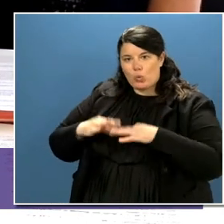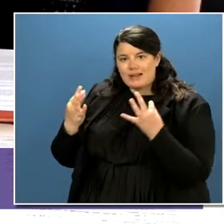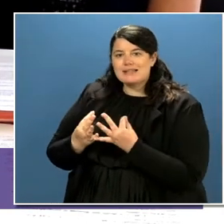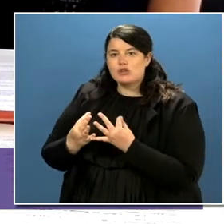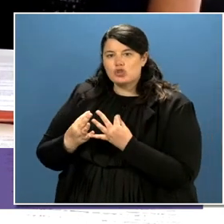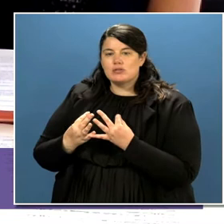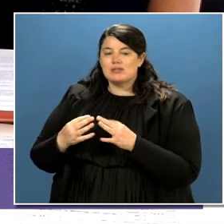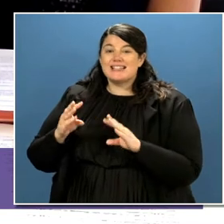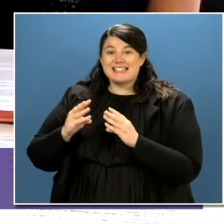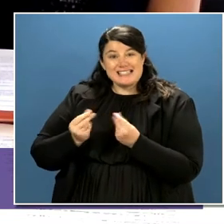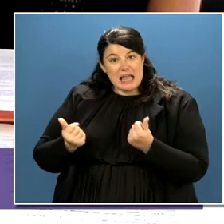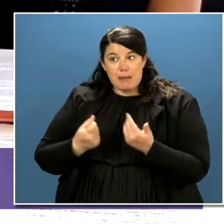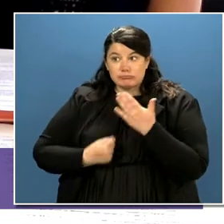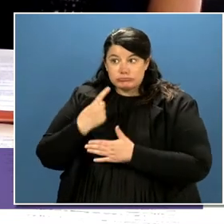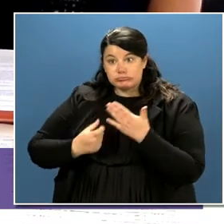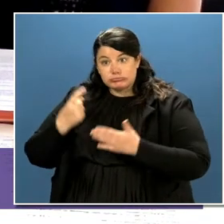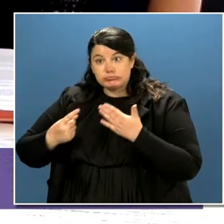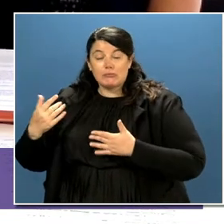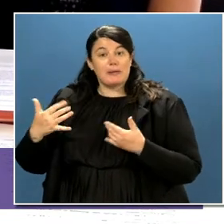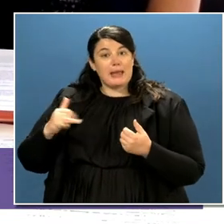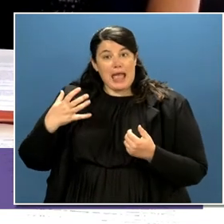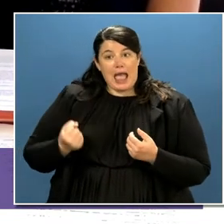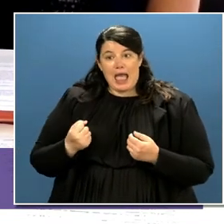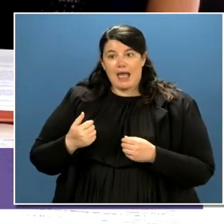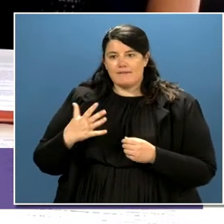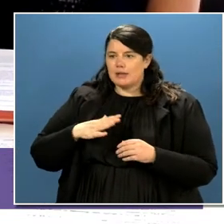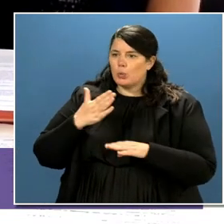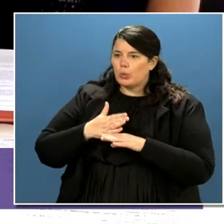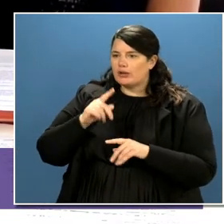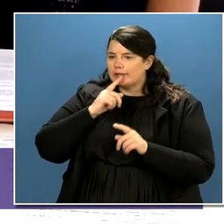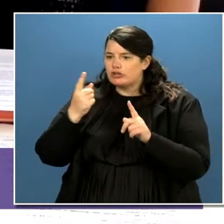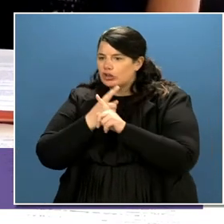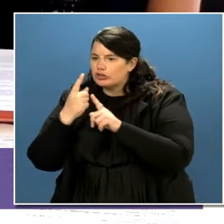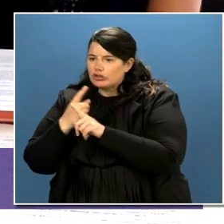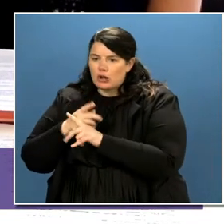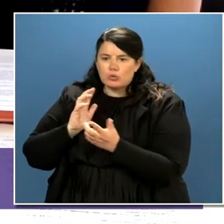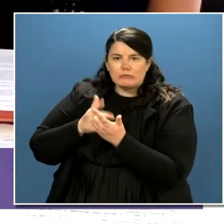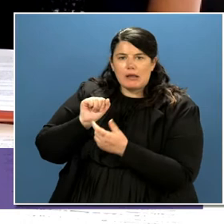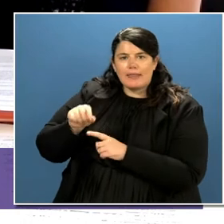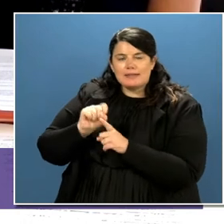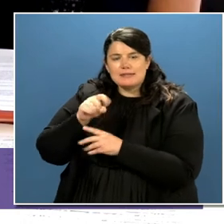In some cases there might be workplace adjustments that might need to be done,